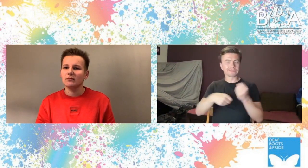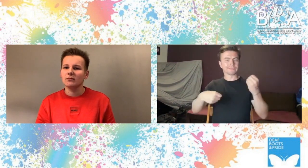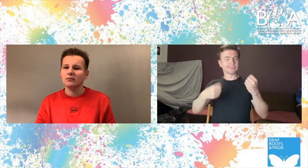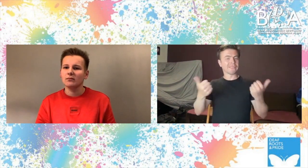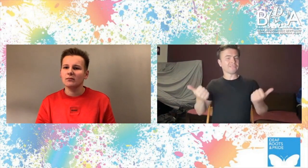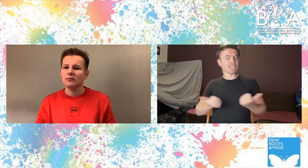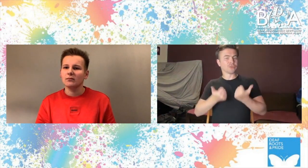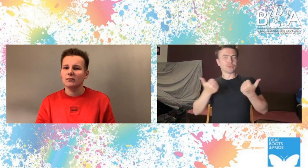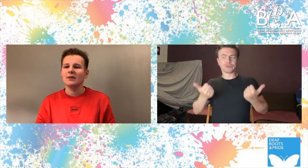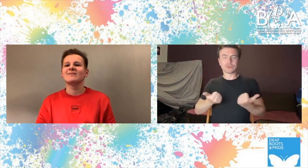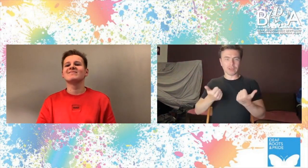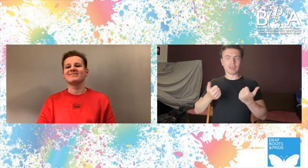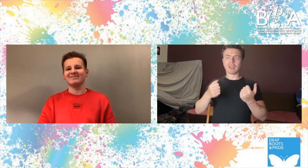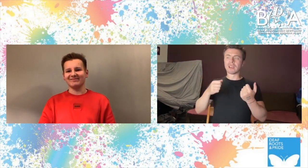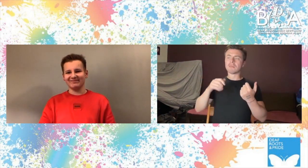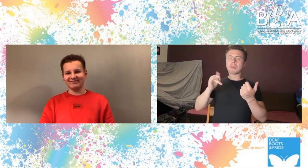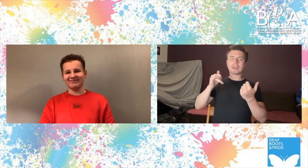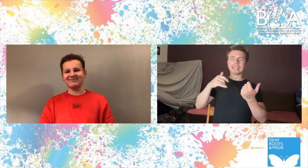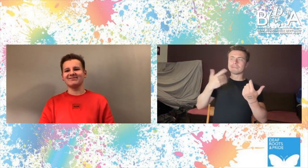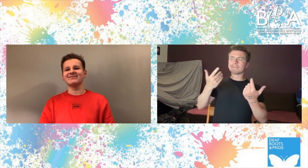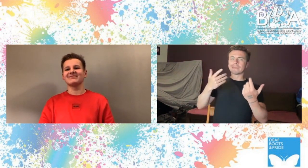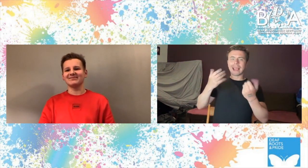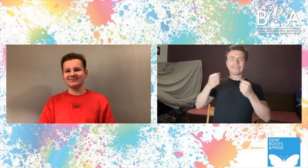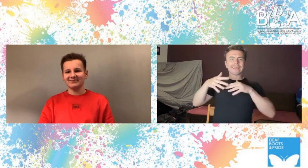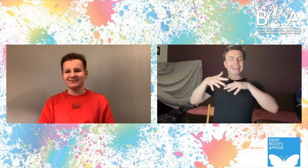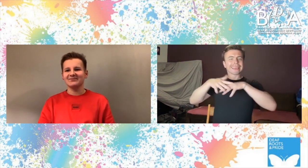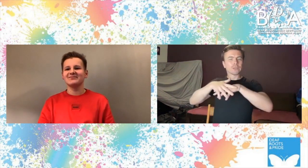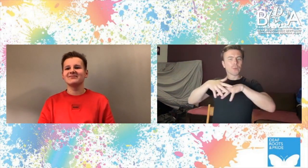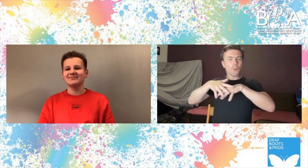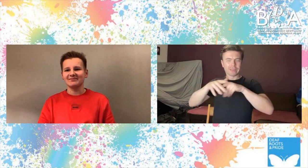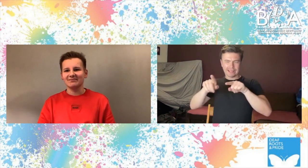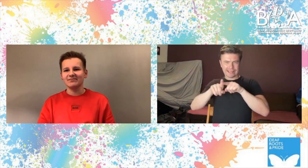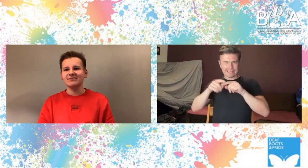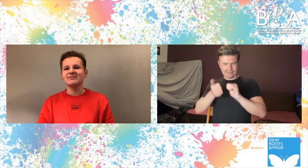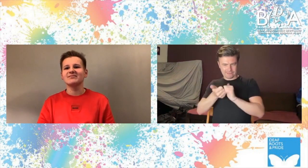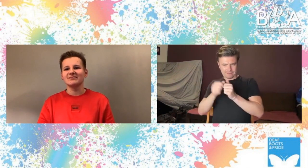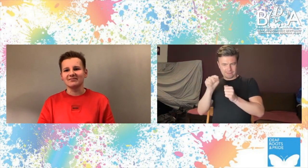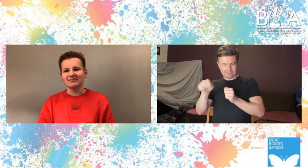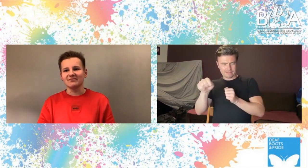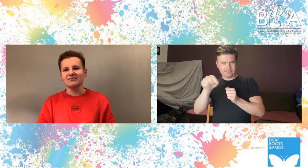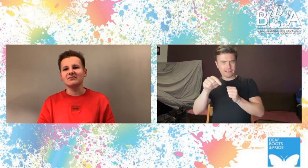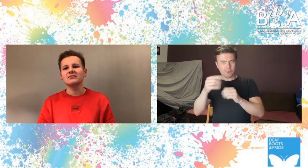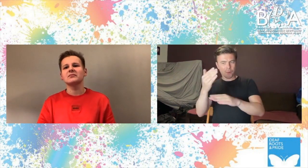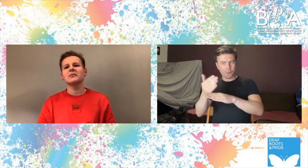the end of your course those people become your network. They all went